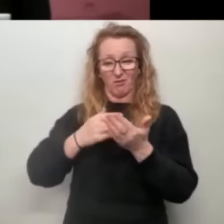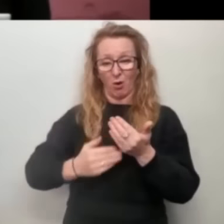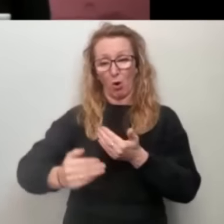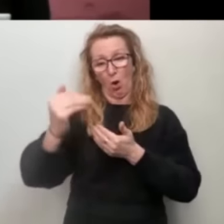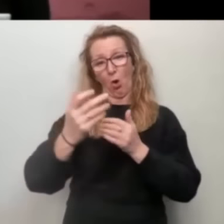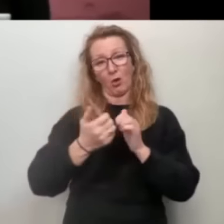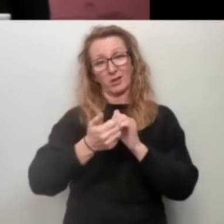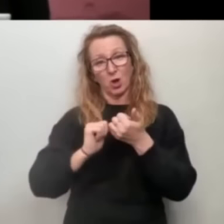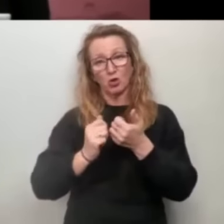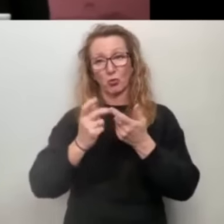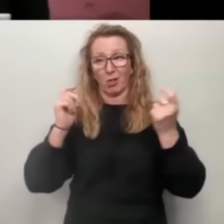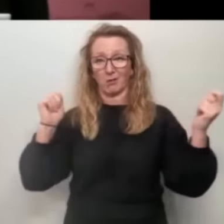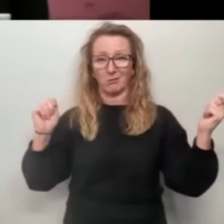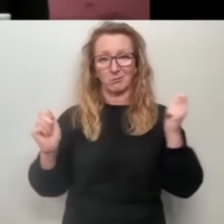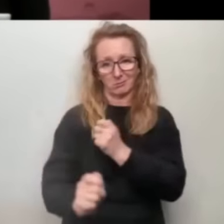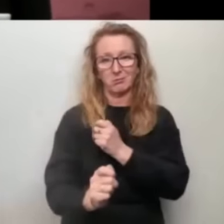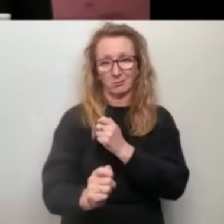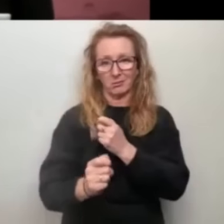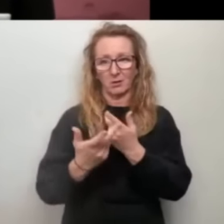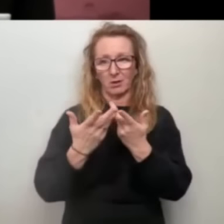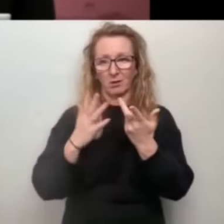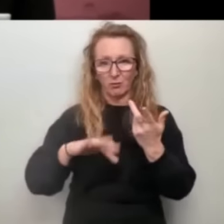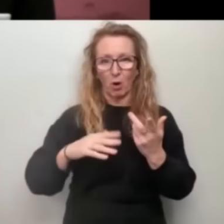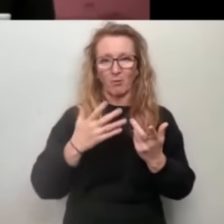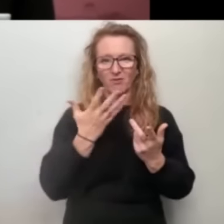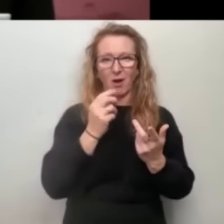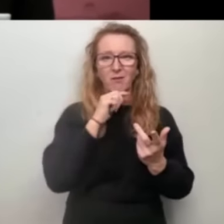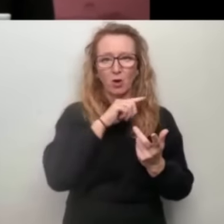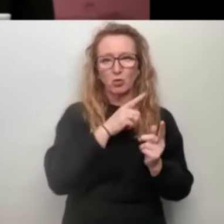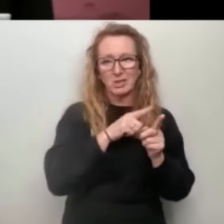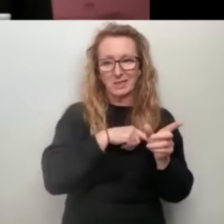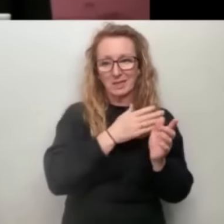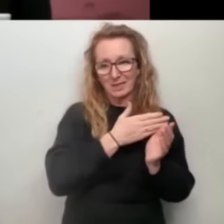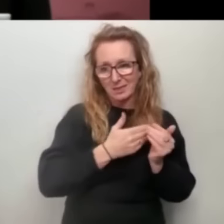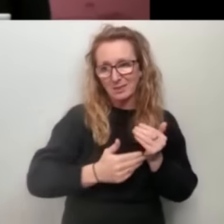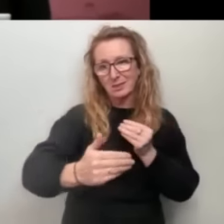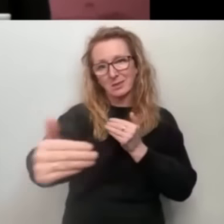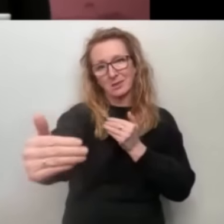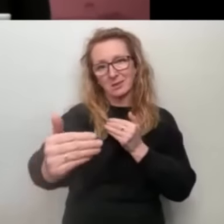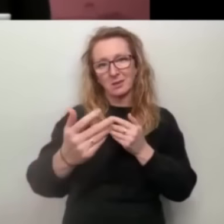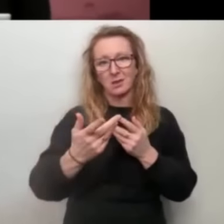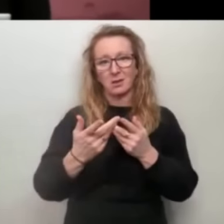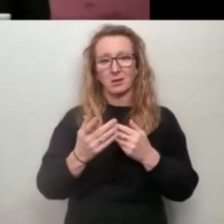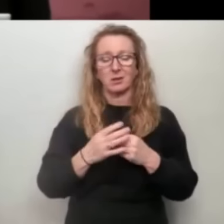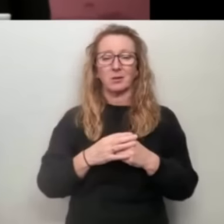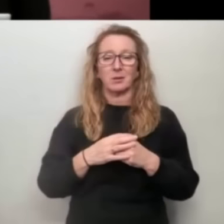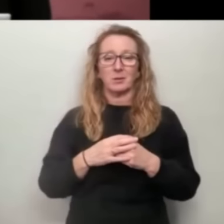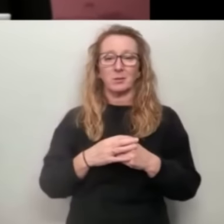revolution that spans 500 years from the reformation to today.